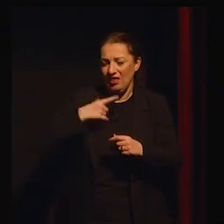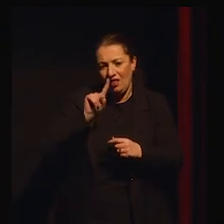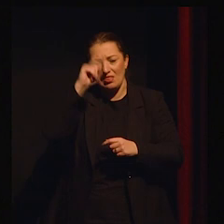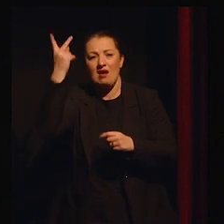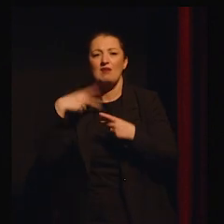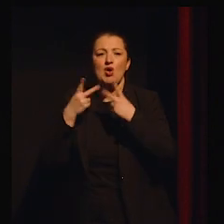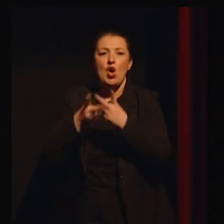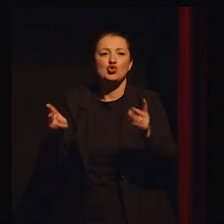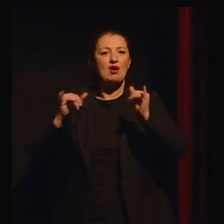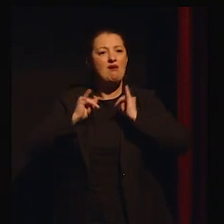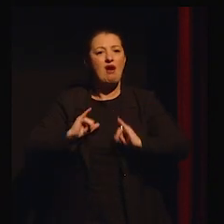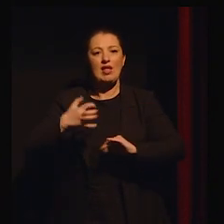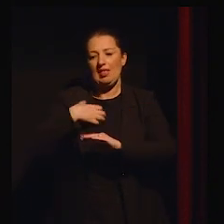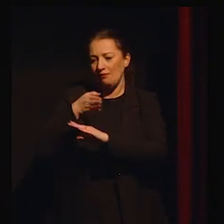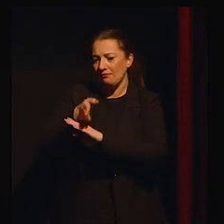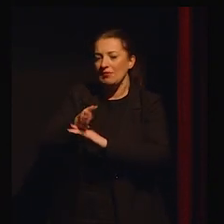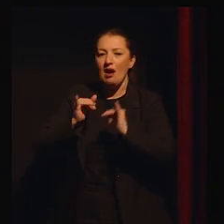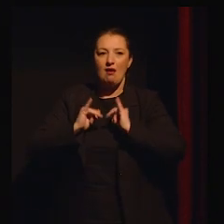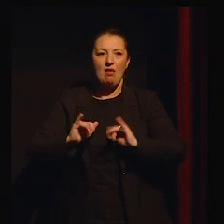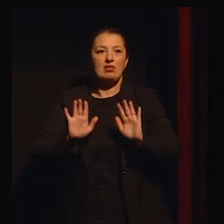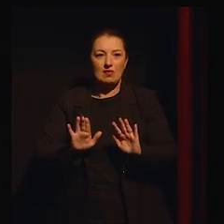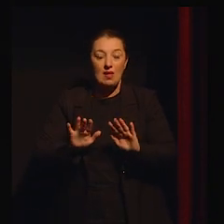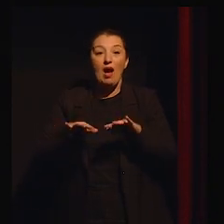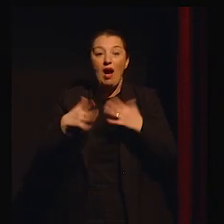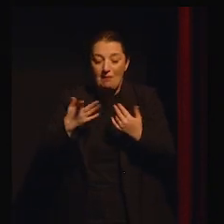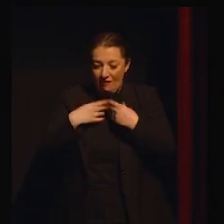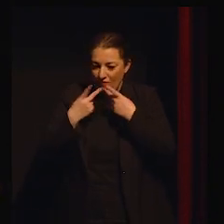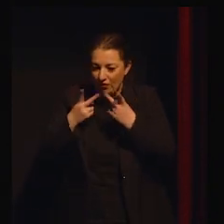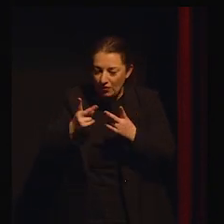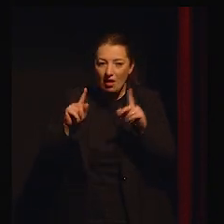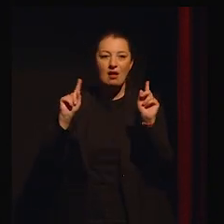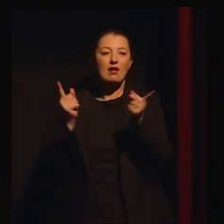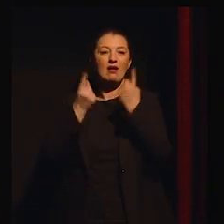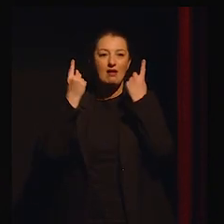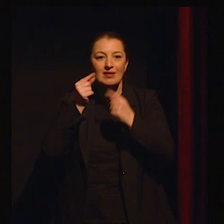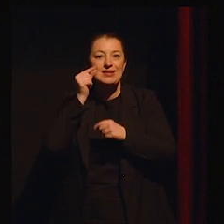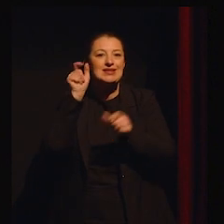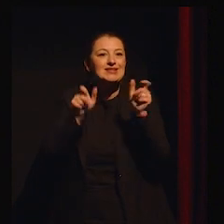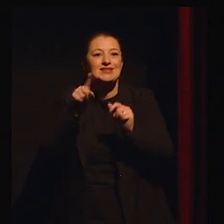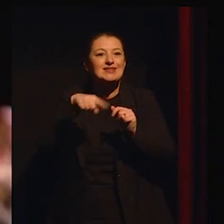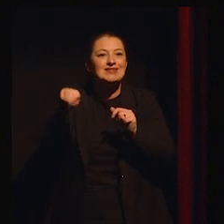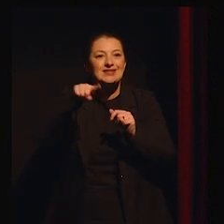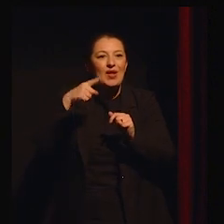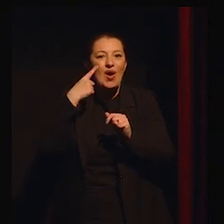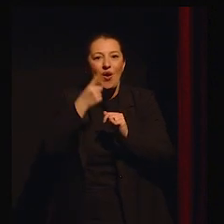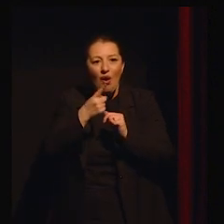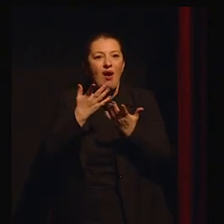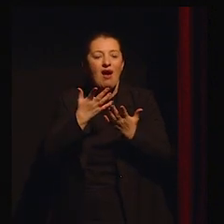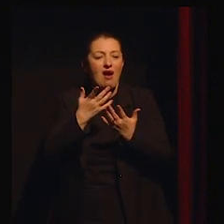and comfortable there. But I couldn’t explain it just with that either, because it had a lot to do with my interaction with the people there, too.